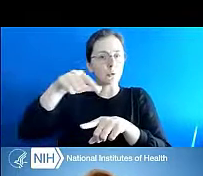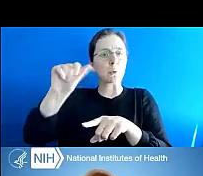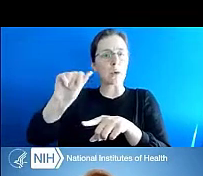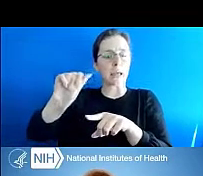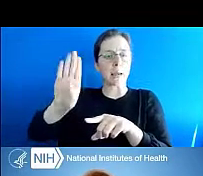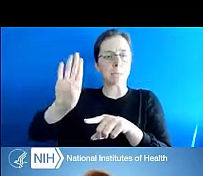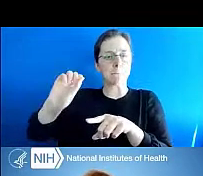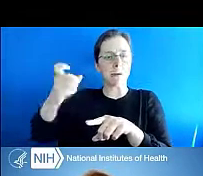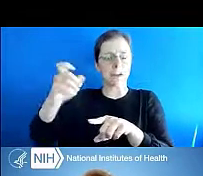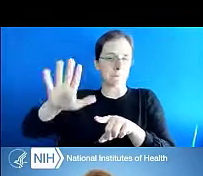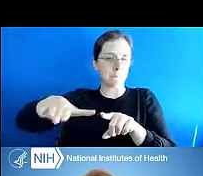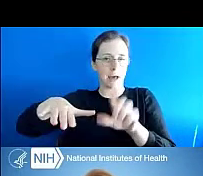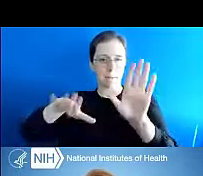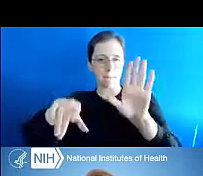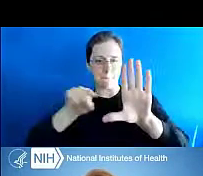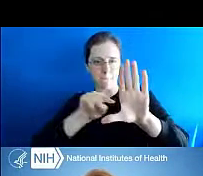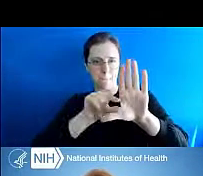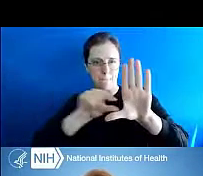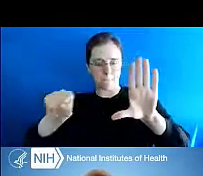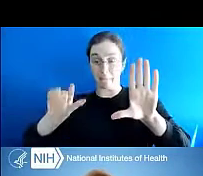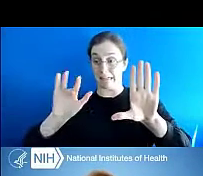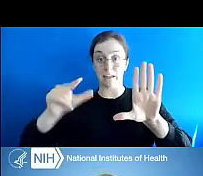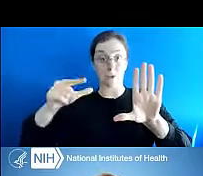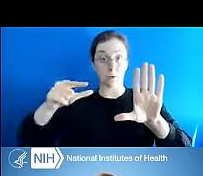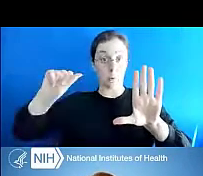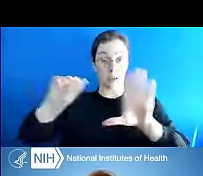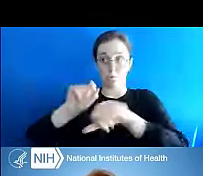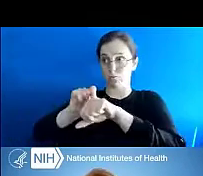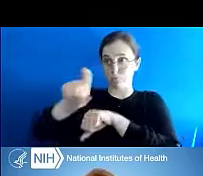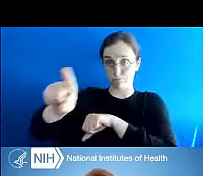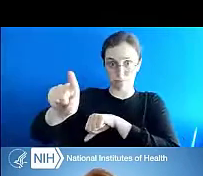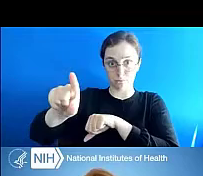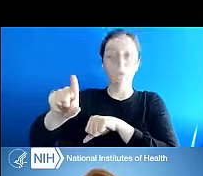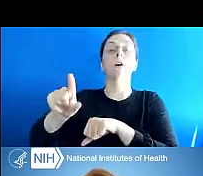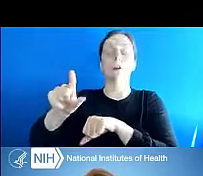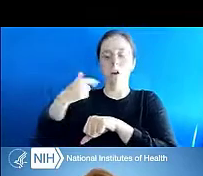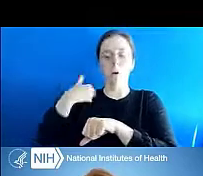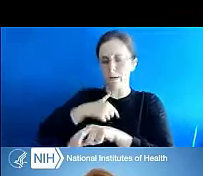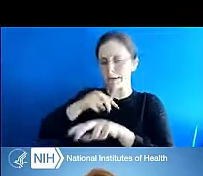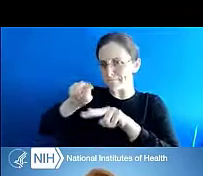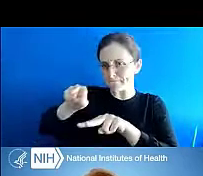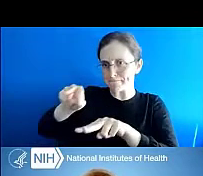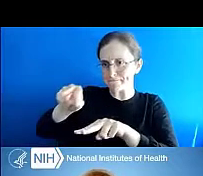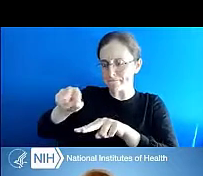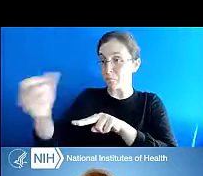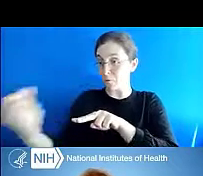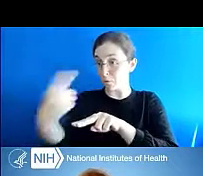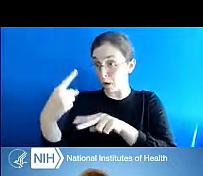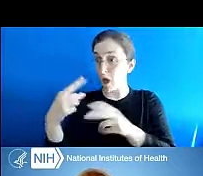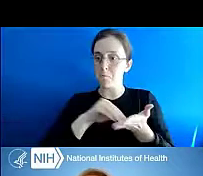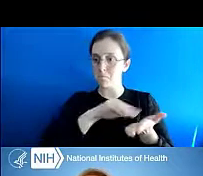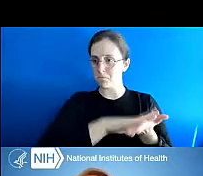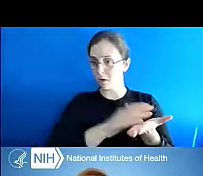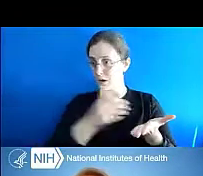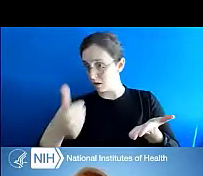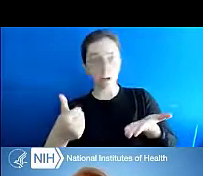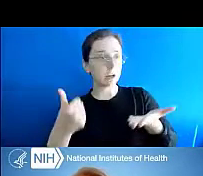Our team will be compiling these questions and asking as many as we can during the live Q&A part of the event.